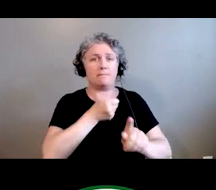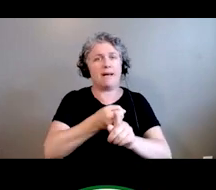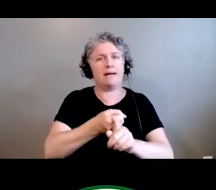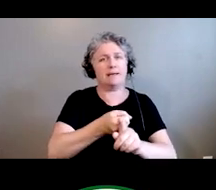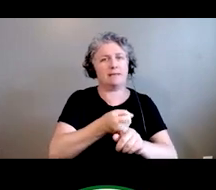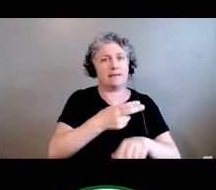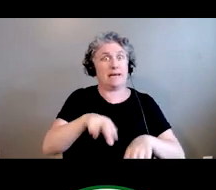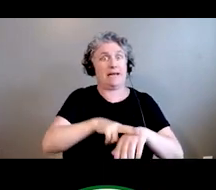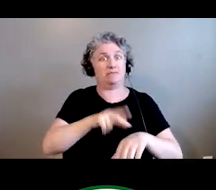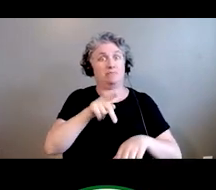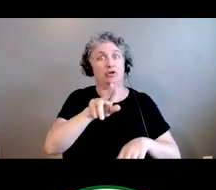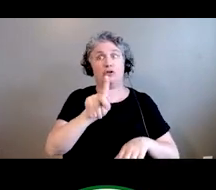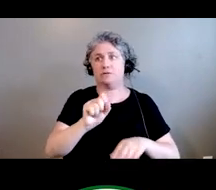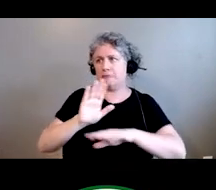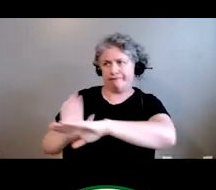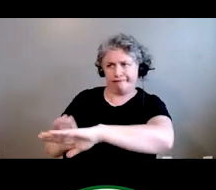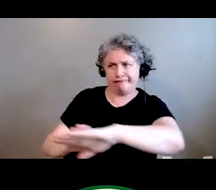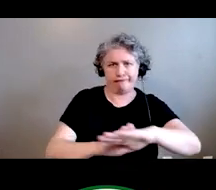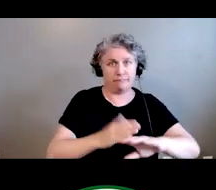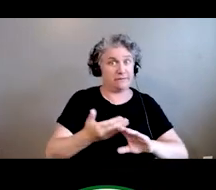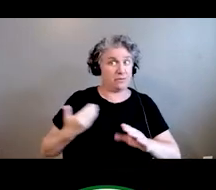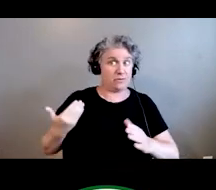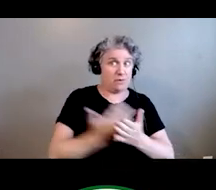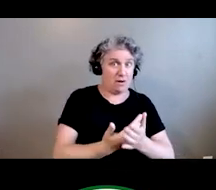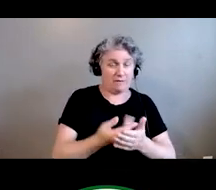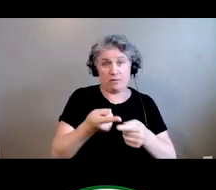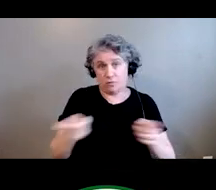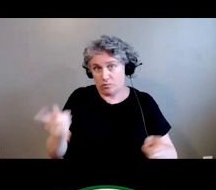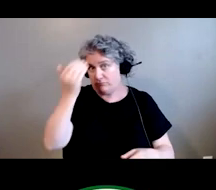because we all know that it takes a lot of work to get ready to go to a park if you're